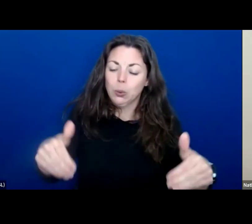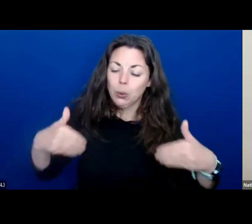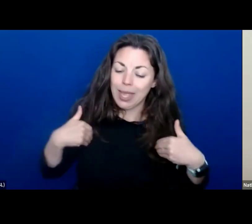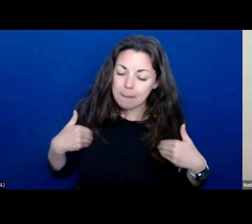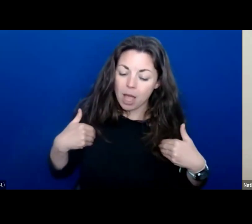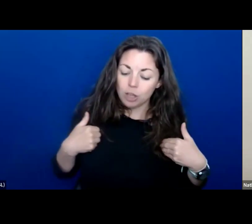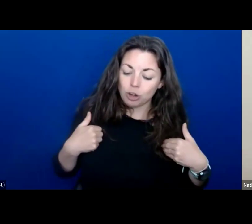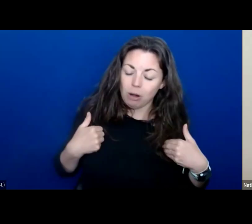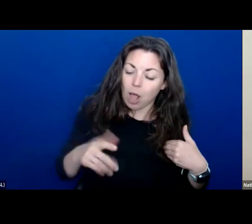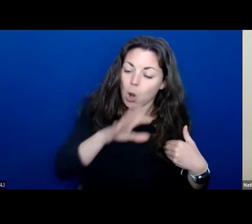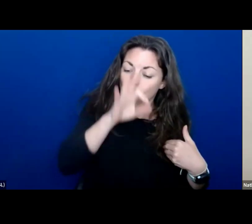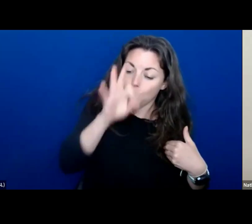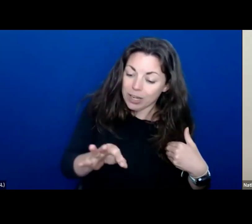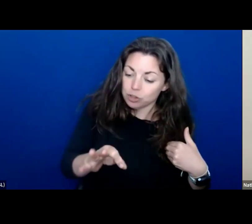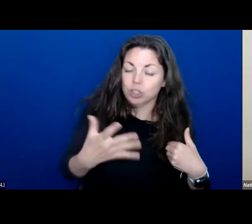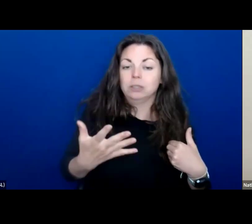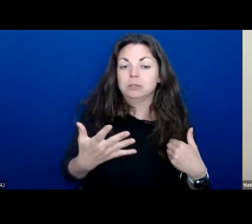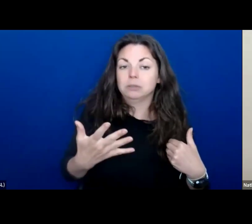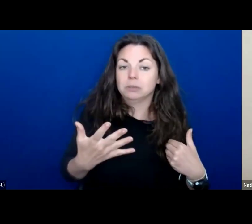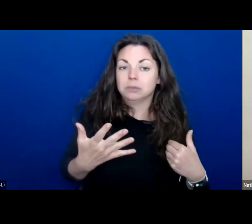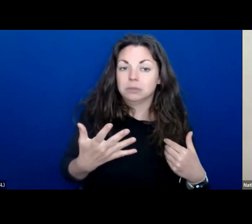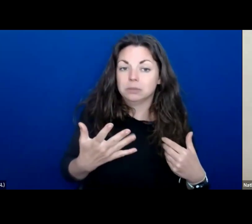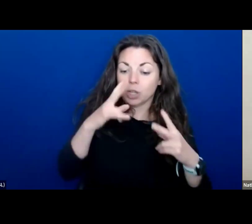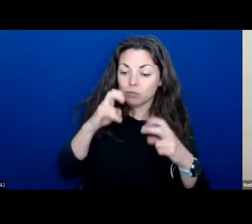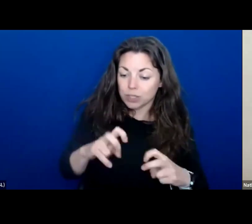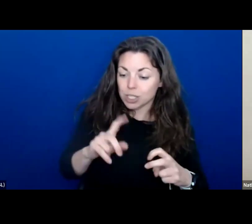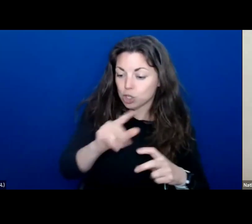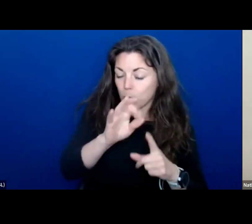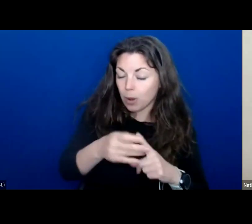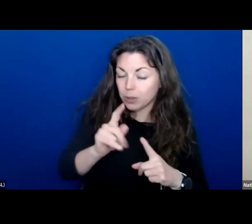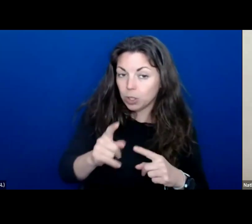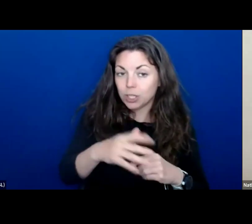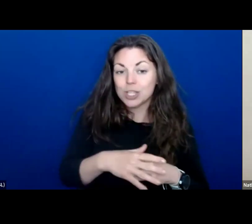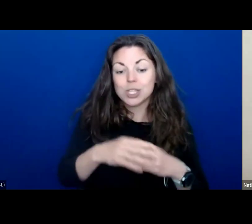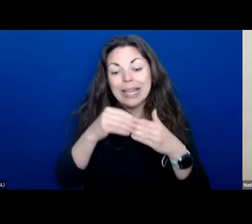So avoiding things like leading questions in surveys and things along that nature